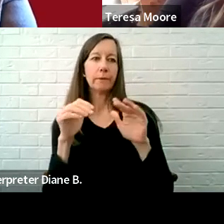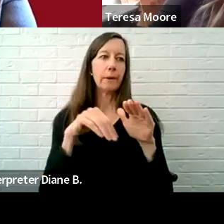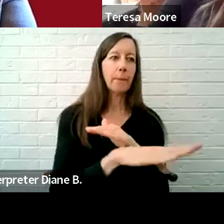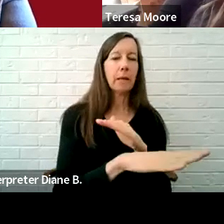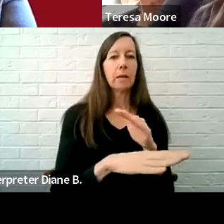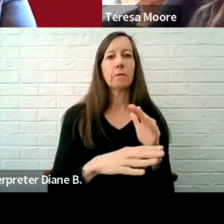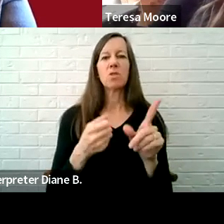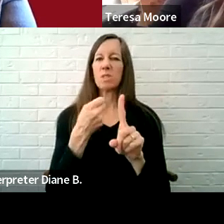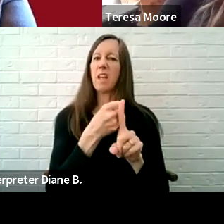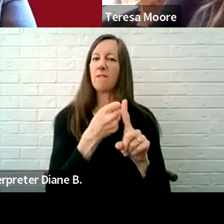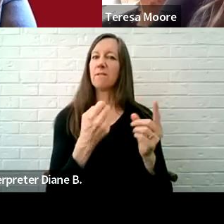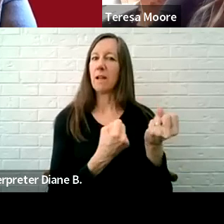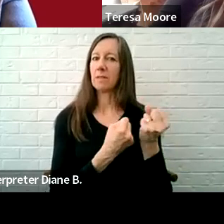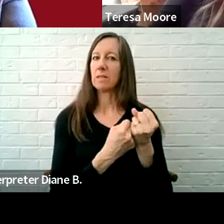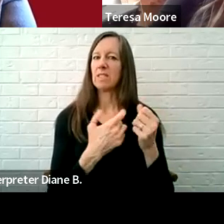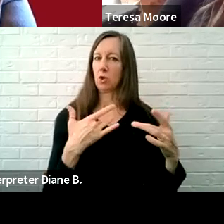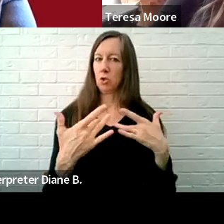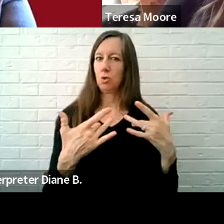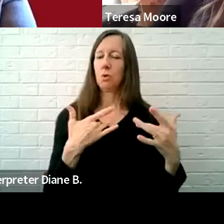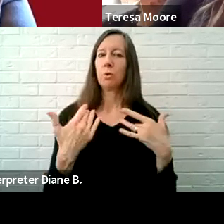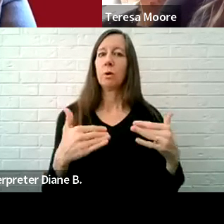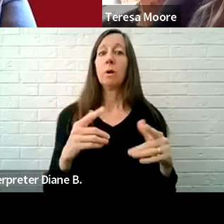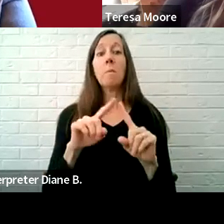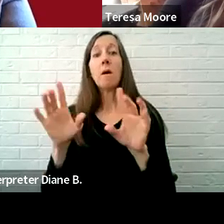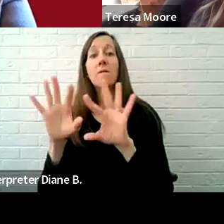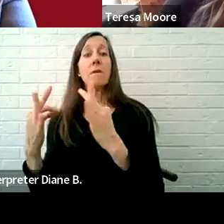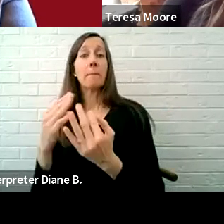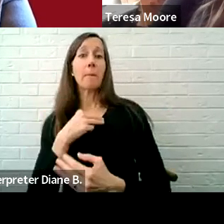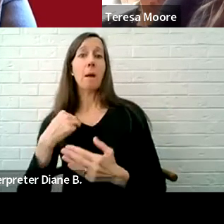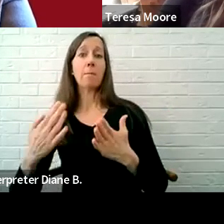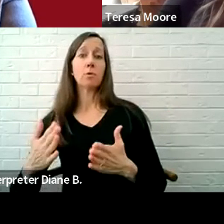But I know, for family members sometimes they believe that is the best option and